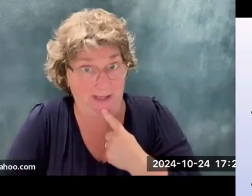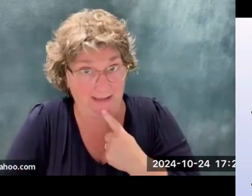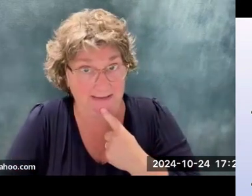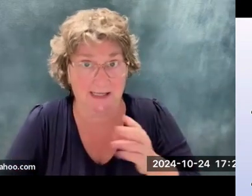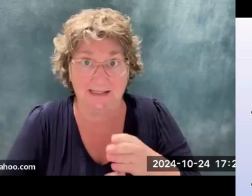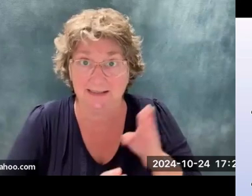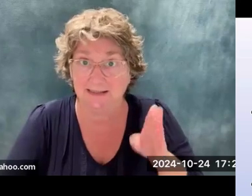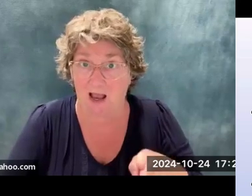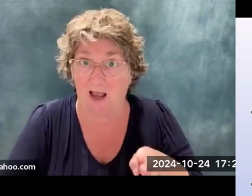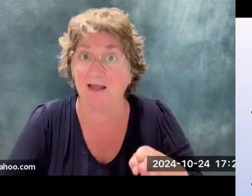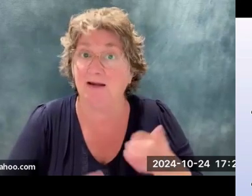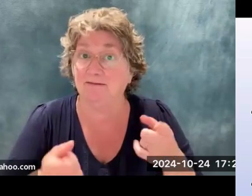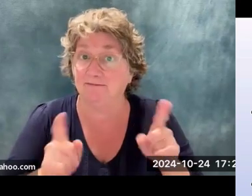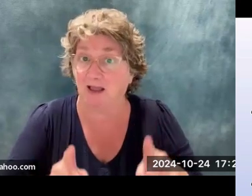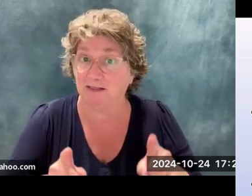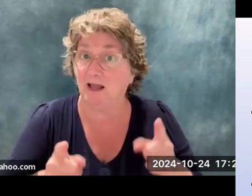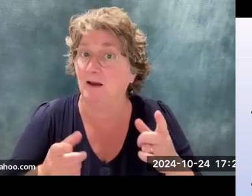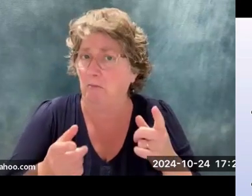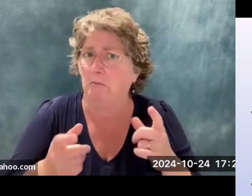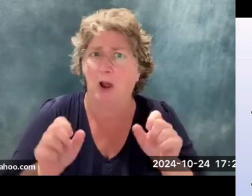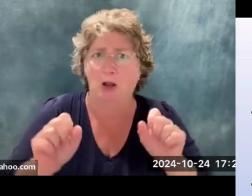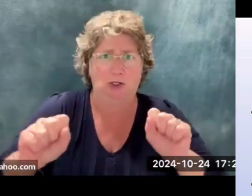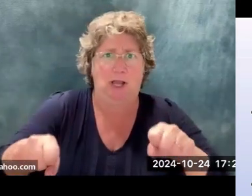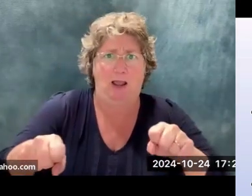anaphylaxis, which is an allergic reaction.